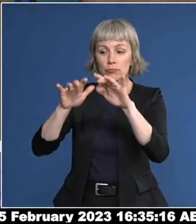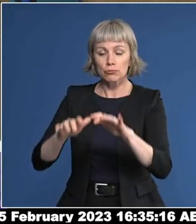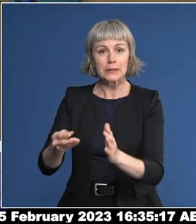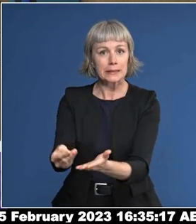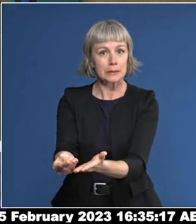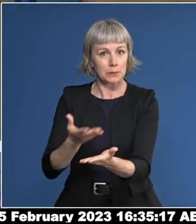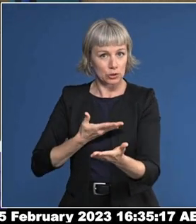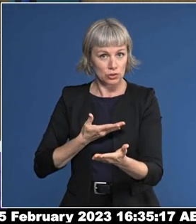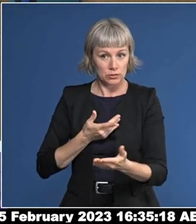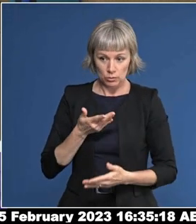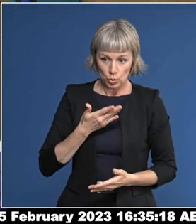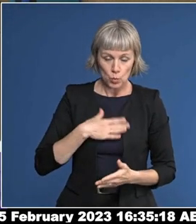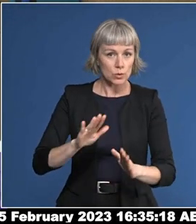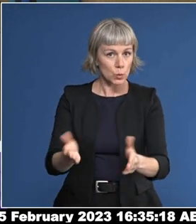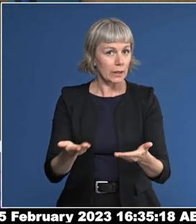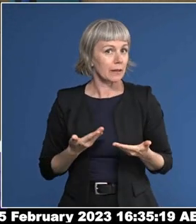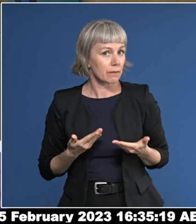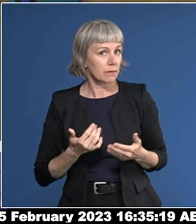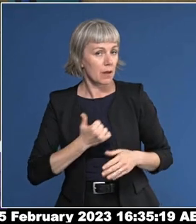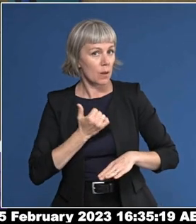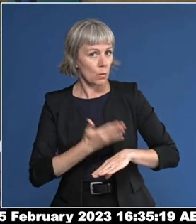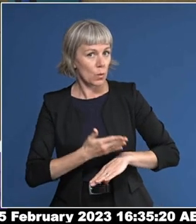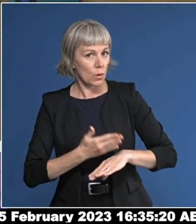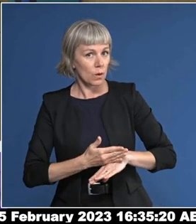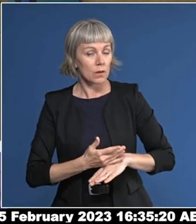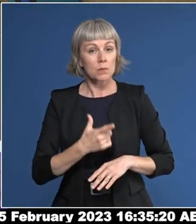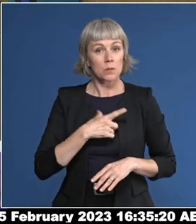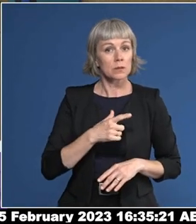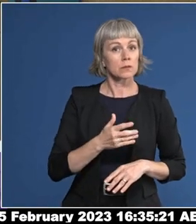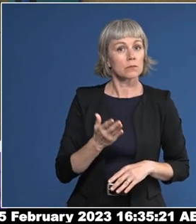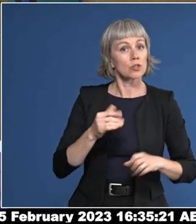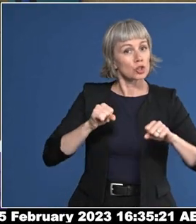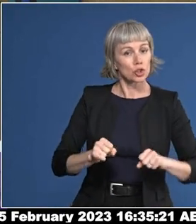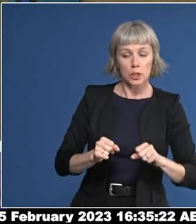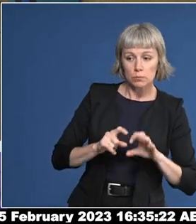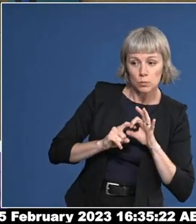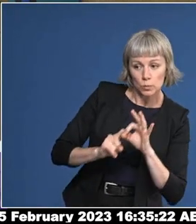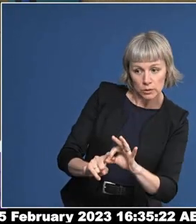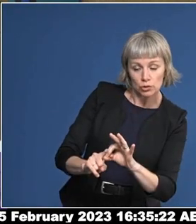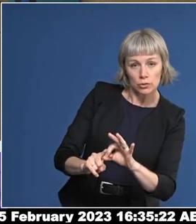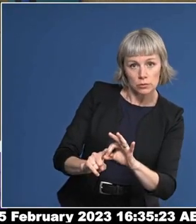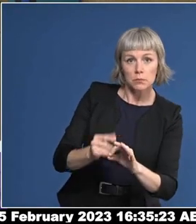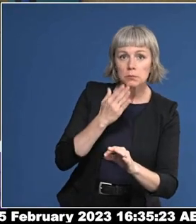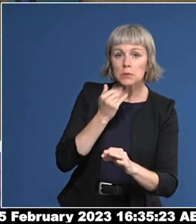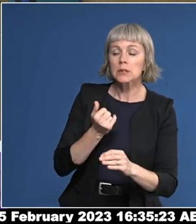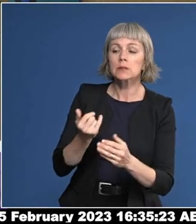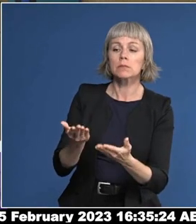wishes to provide in response to the propositions put by the Chair to its counsel. Thank you. Is there anything else we need to do today?